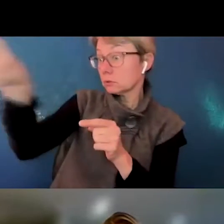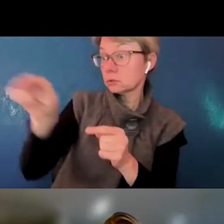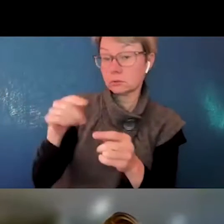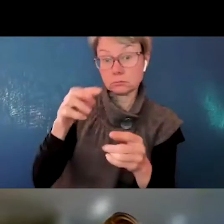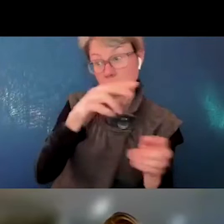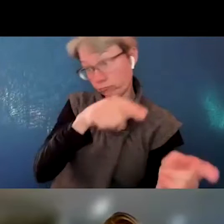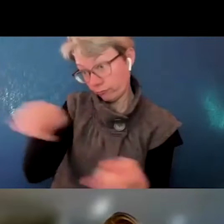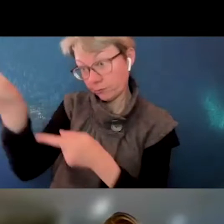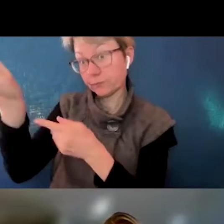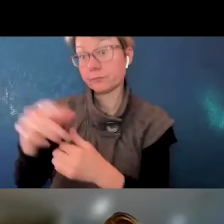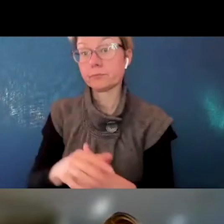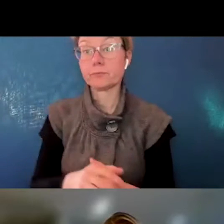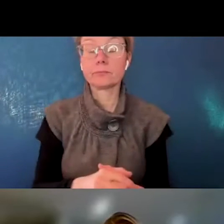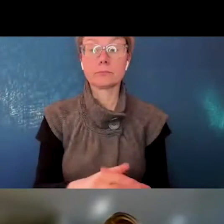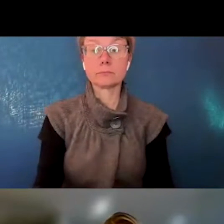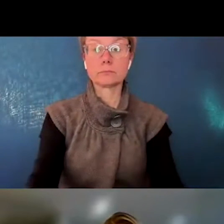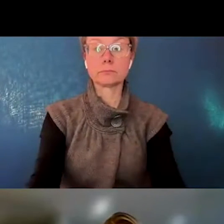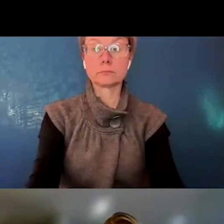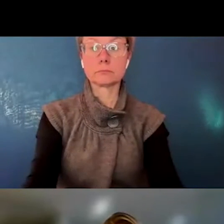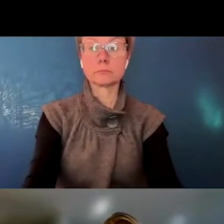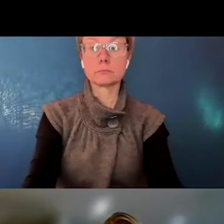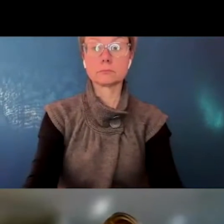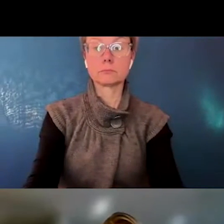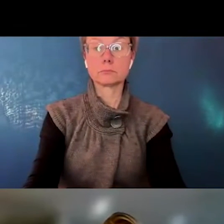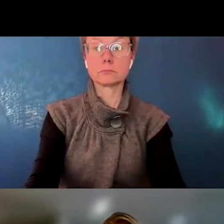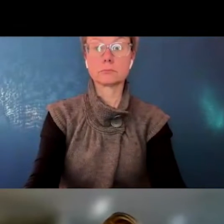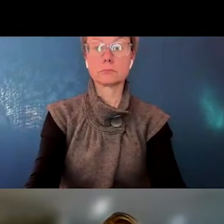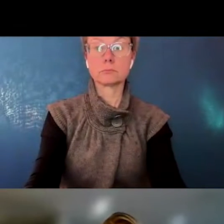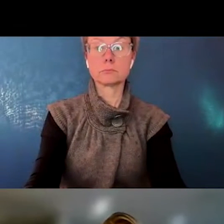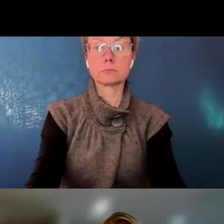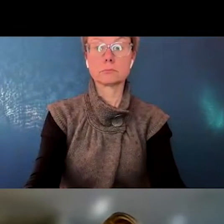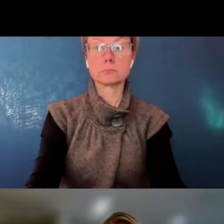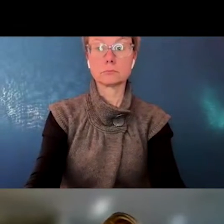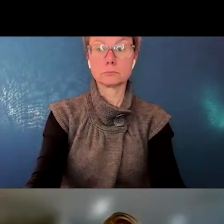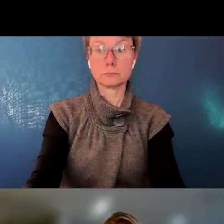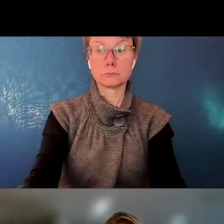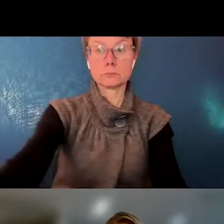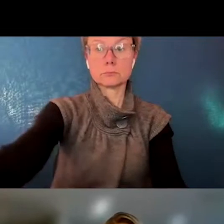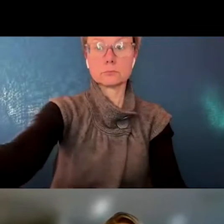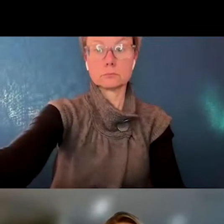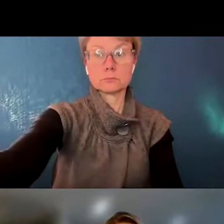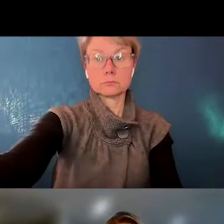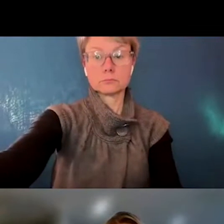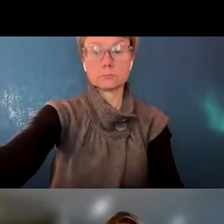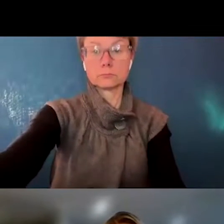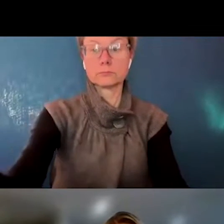great thank you so much Anthony um I guess you've already kind of answered this but I suppose if you